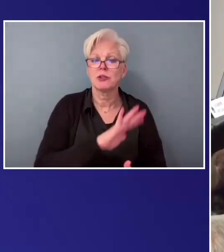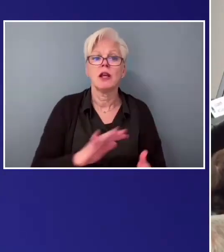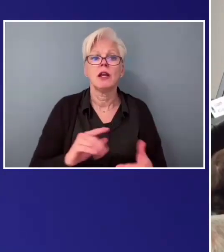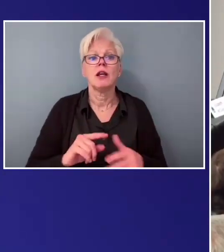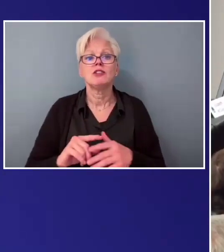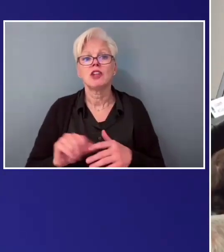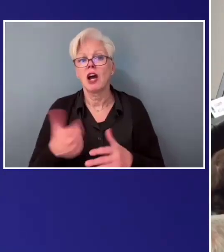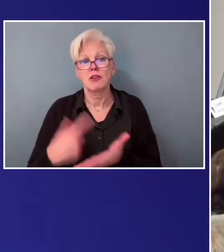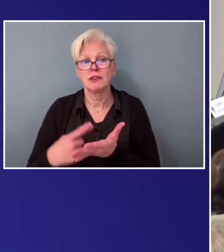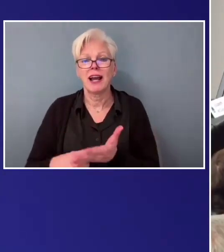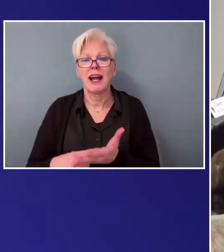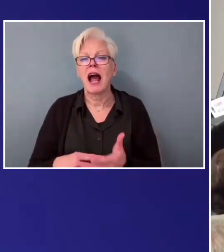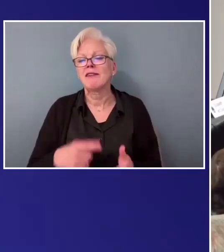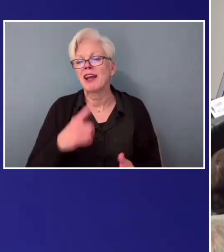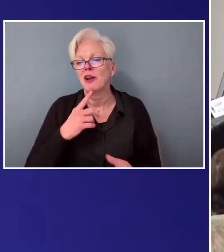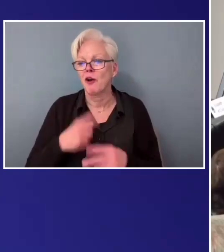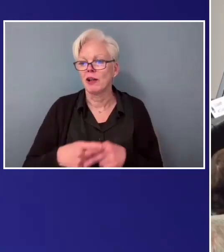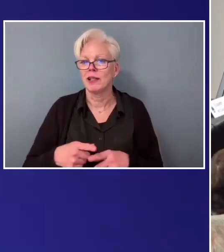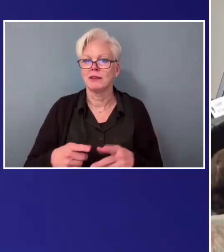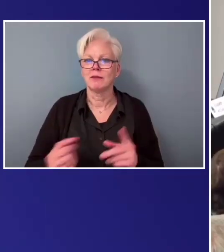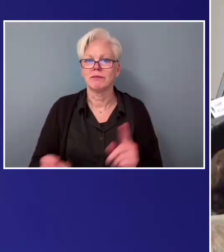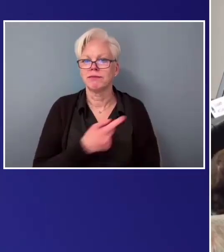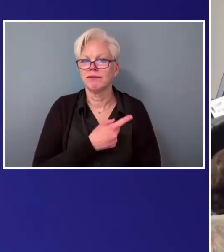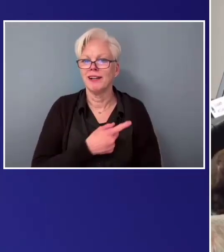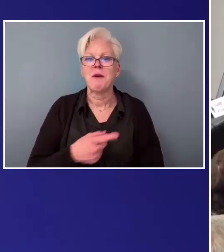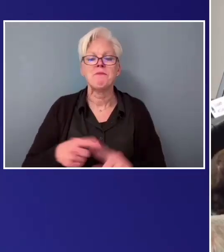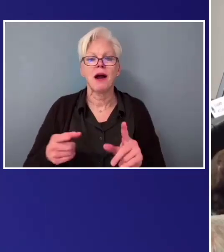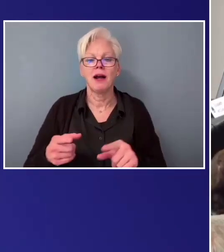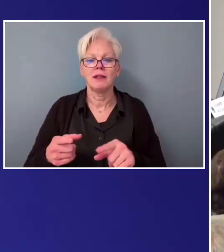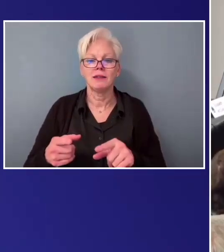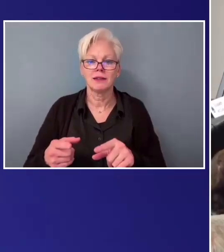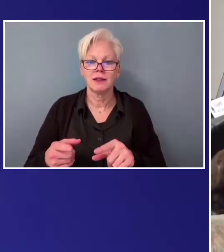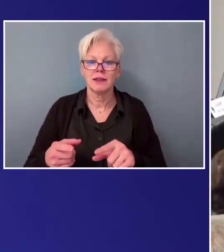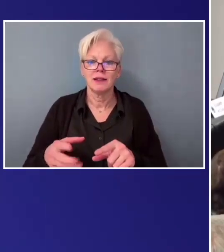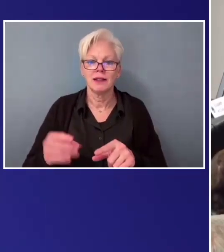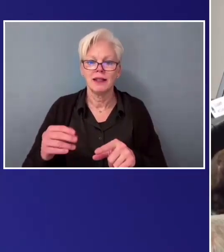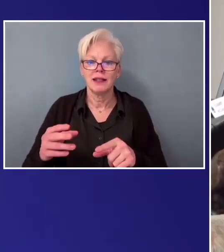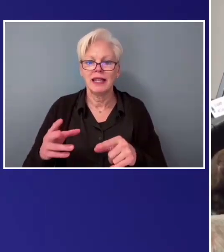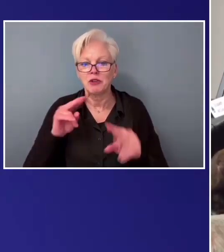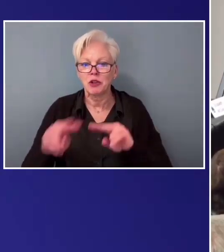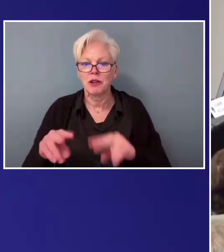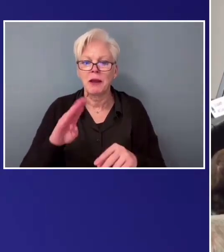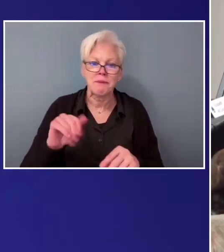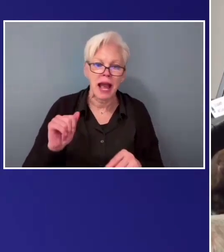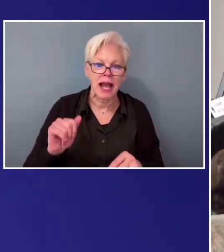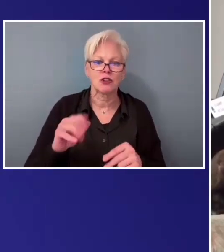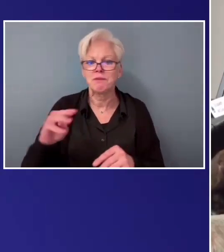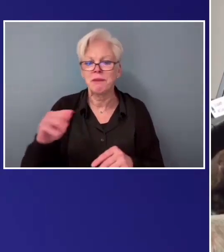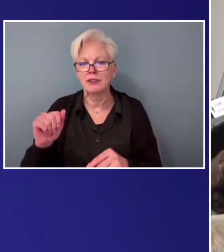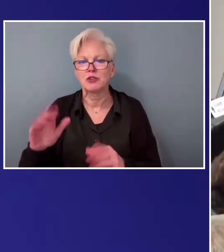much smaller magnitude if we're looking at bachelor's and master's. So a lot of the game, as it relates to this, is in undergrad certs.